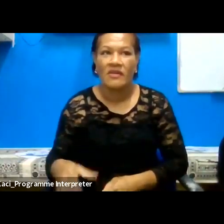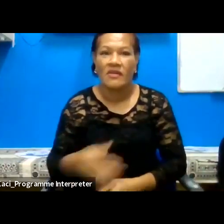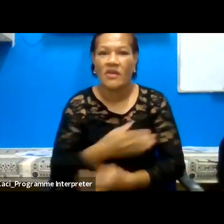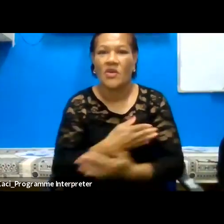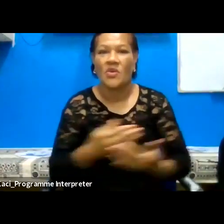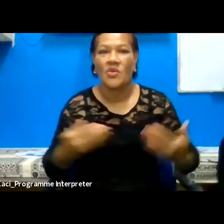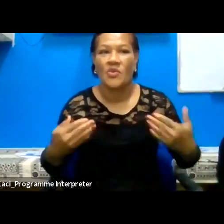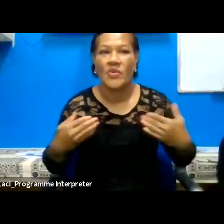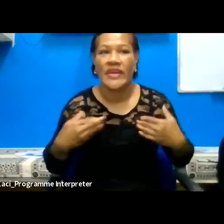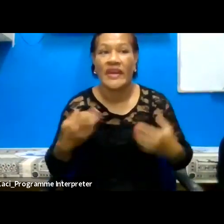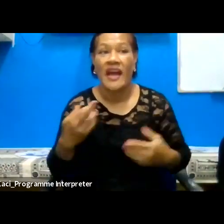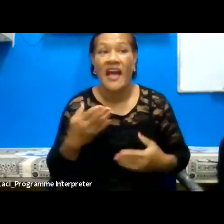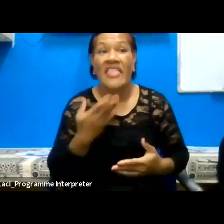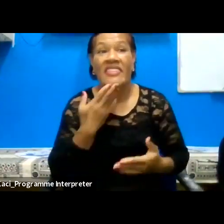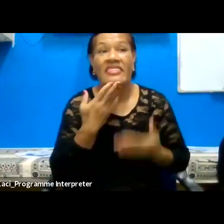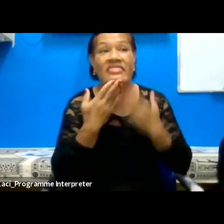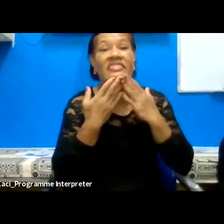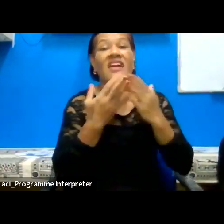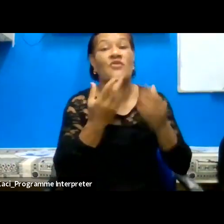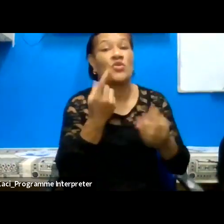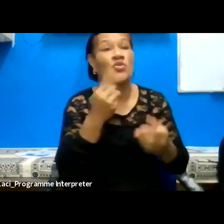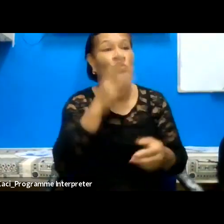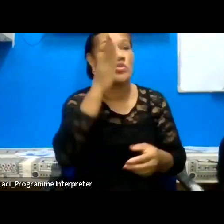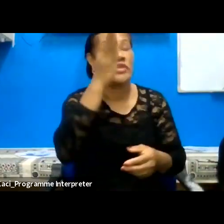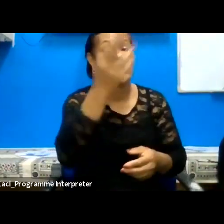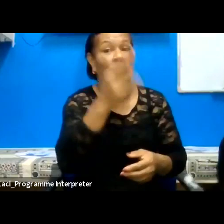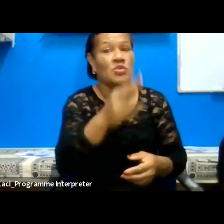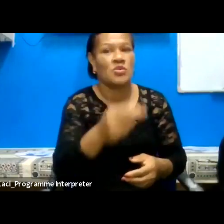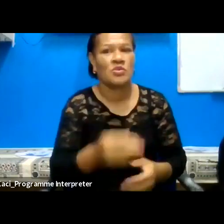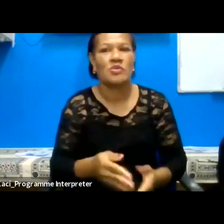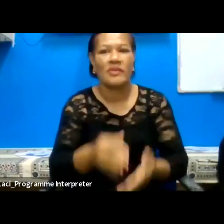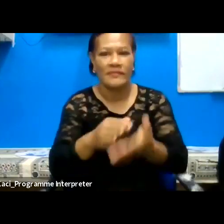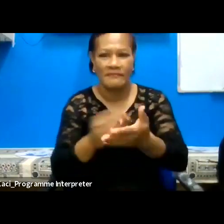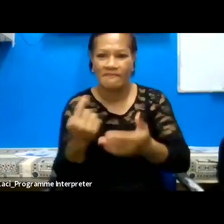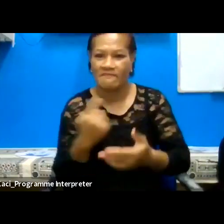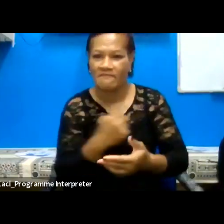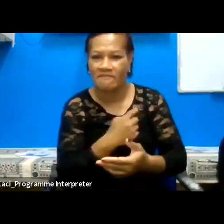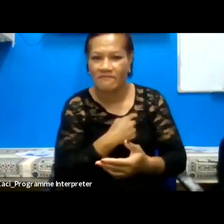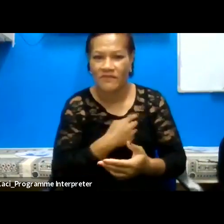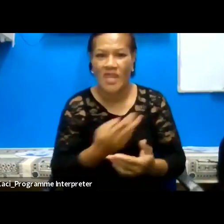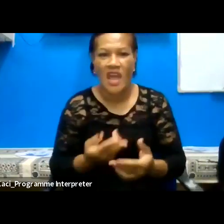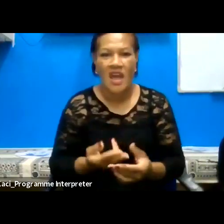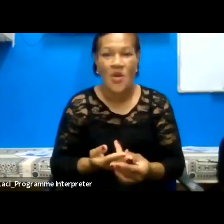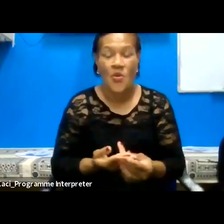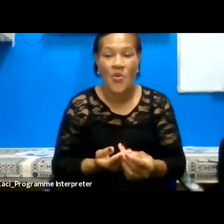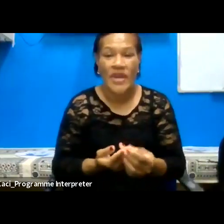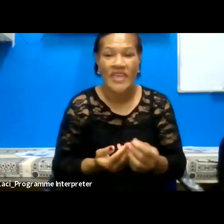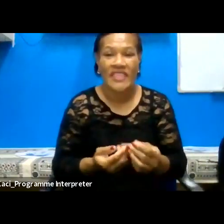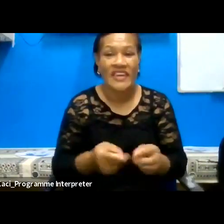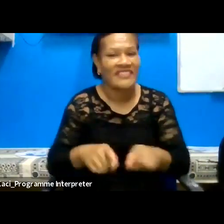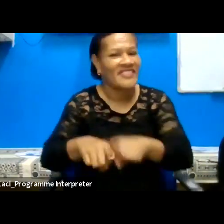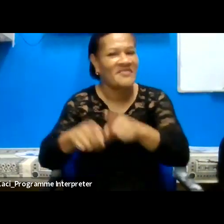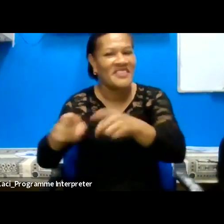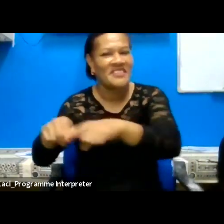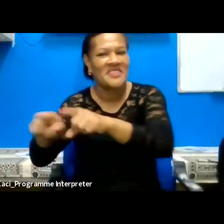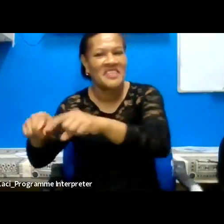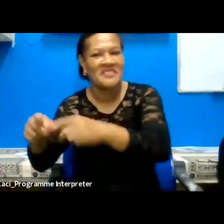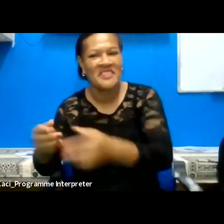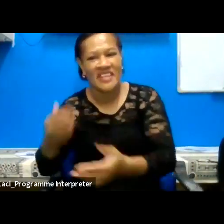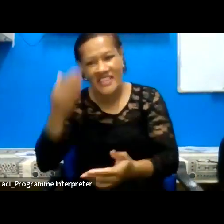hard I try. Every time I take